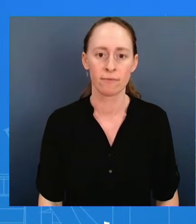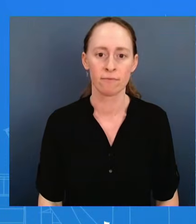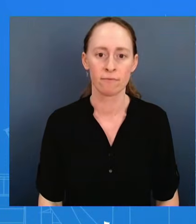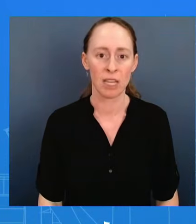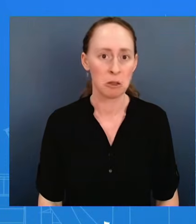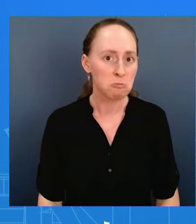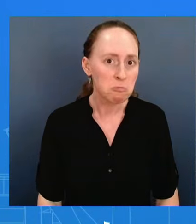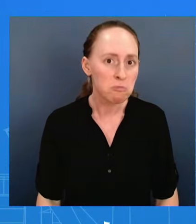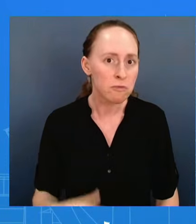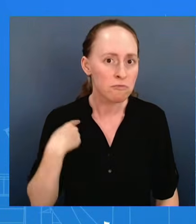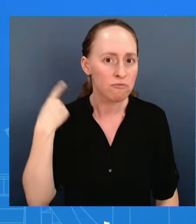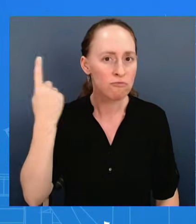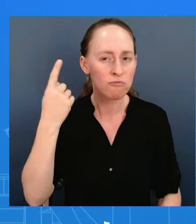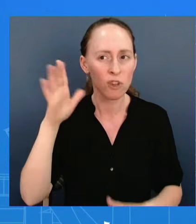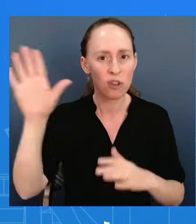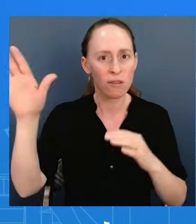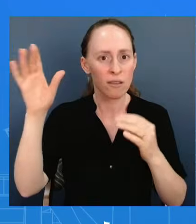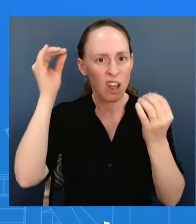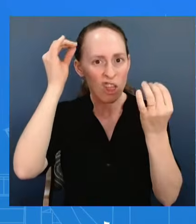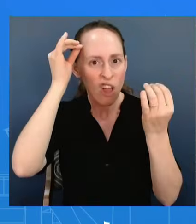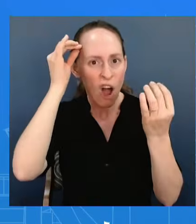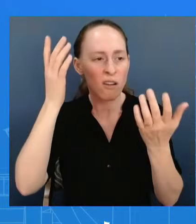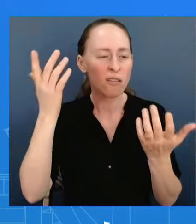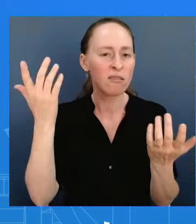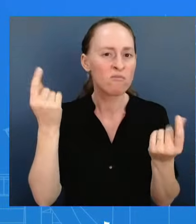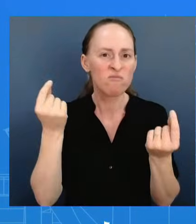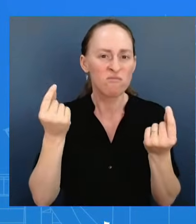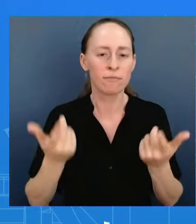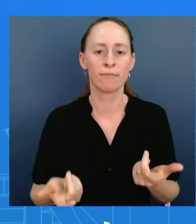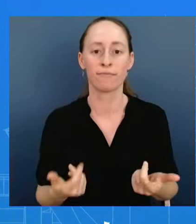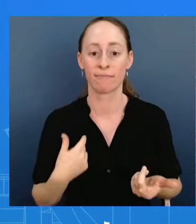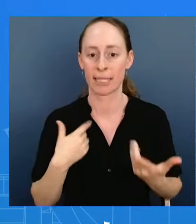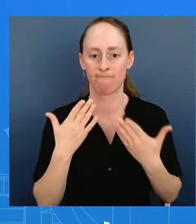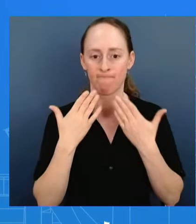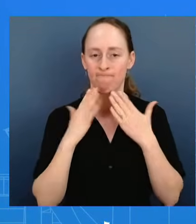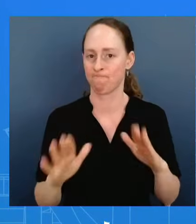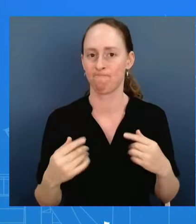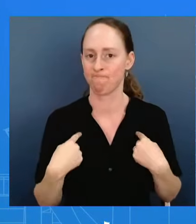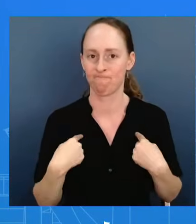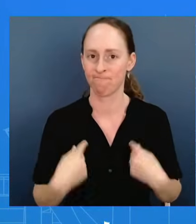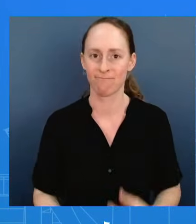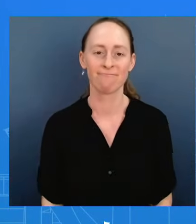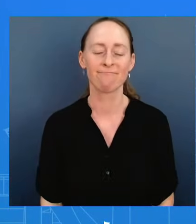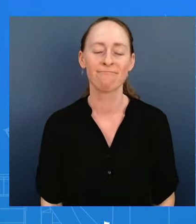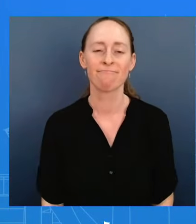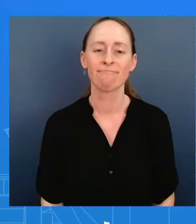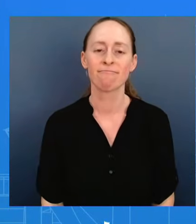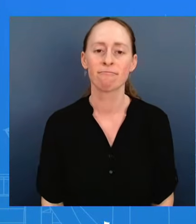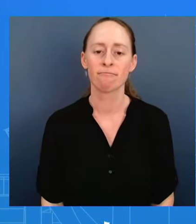The Press: Okay. And -- yeah, okay. Thanks. Mr. Kirby: You’re welcome. That was easy. Ms. Jean-Pierre: All right. Go ahead.